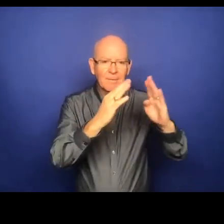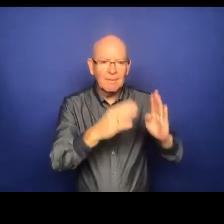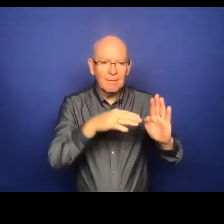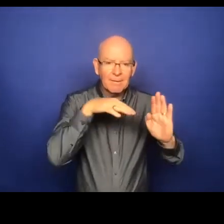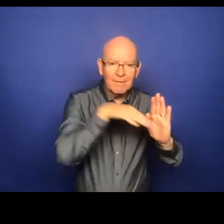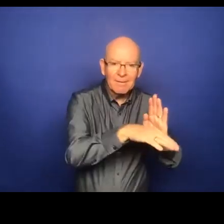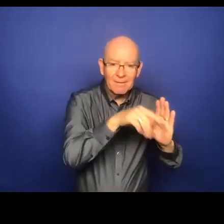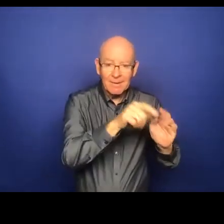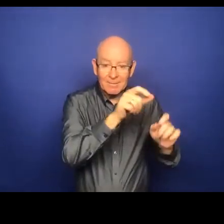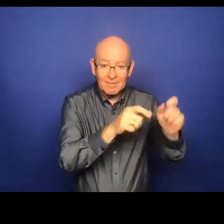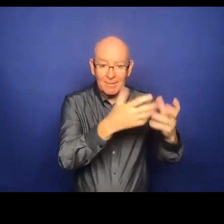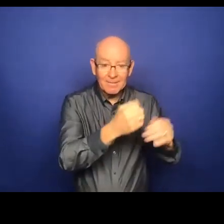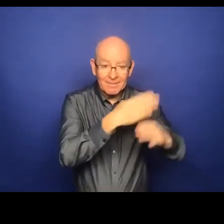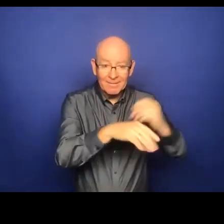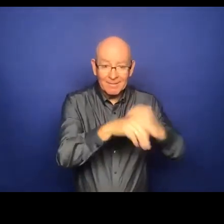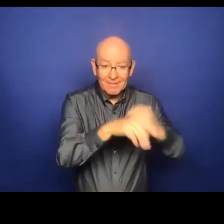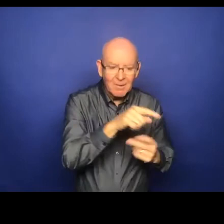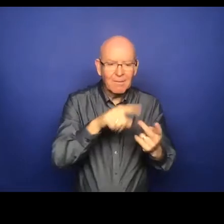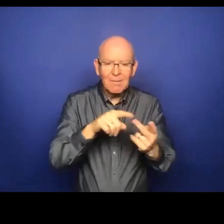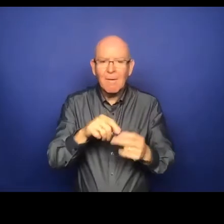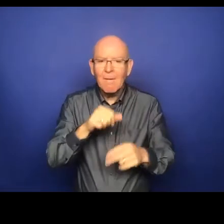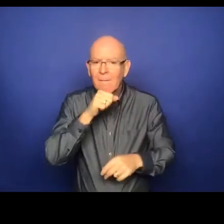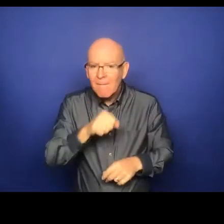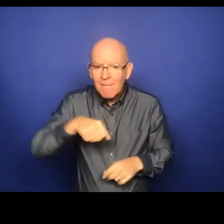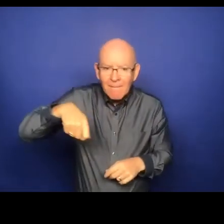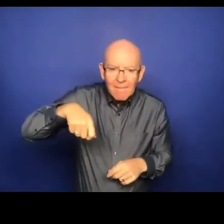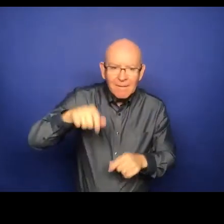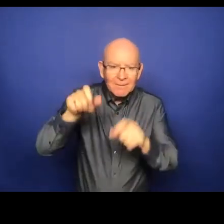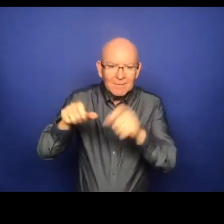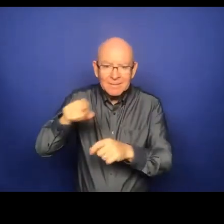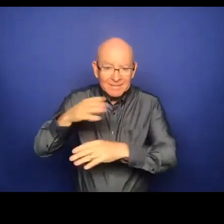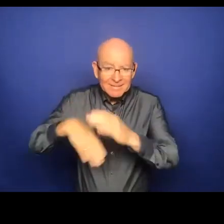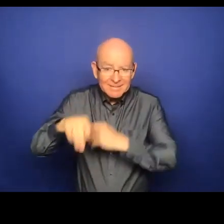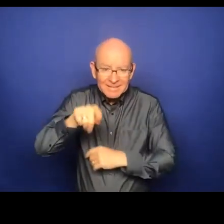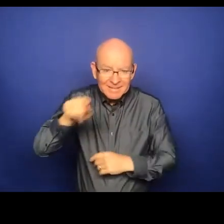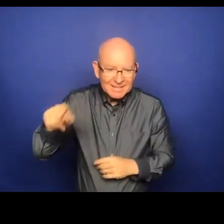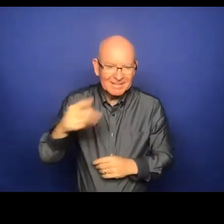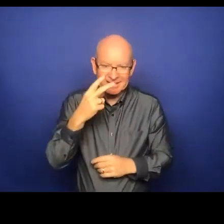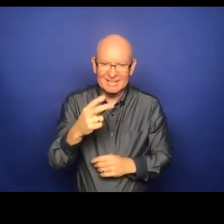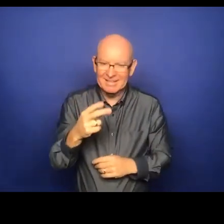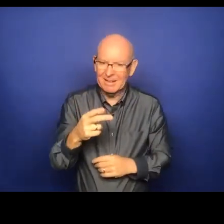, more impacted than others